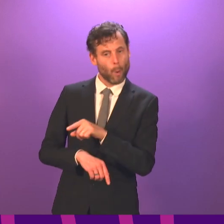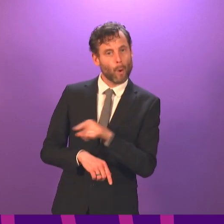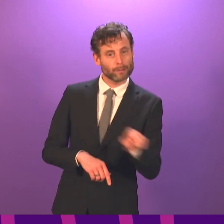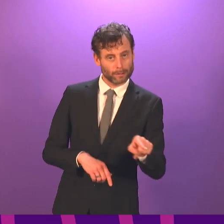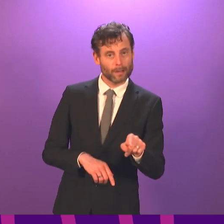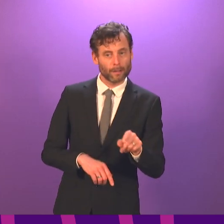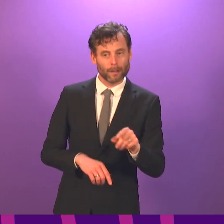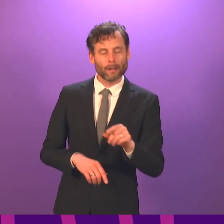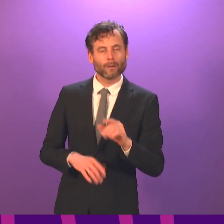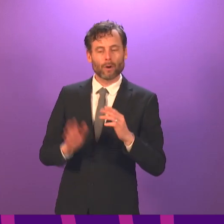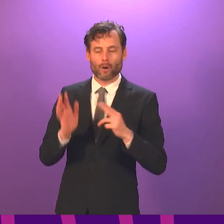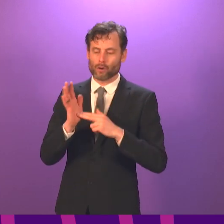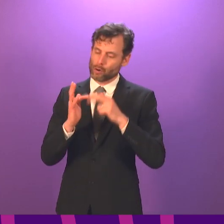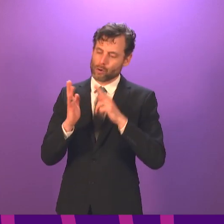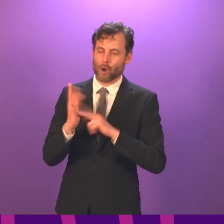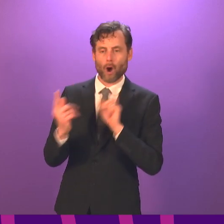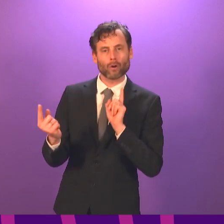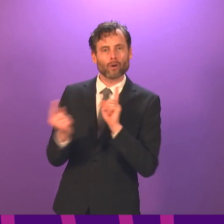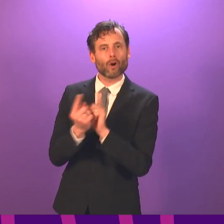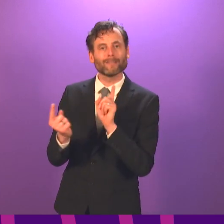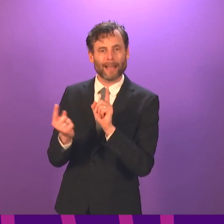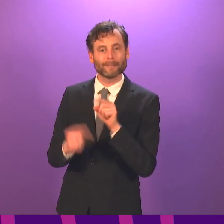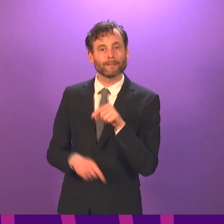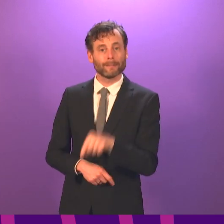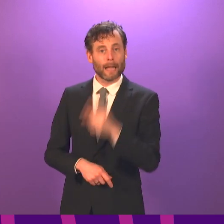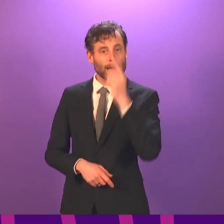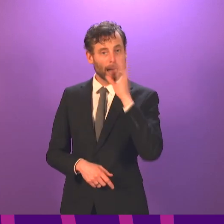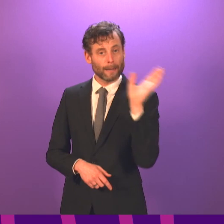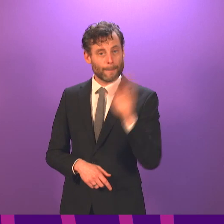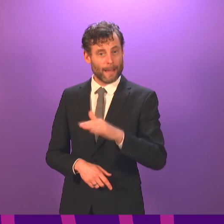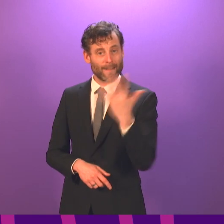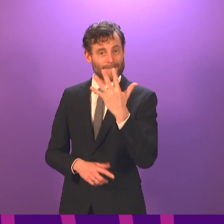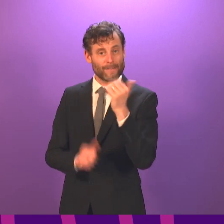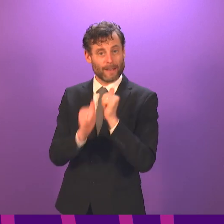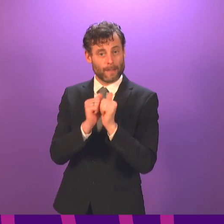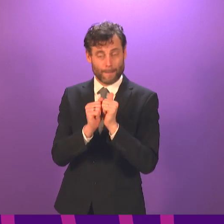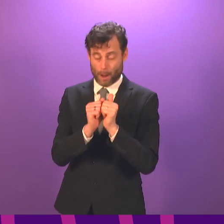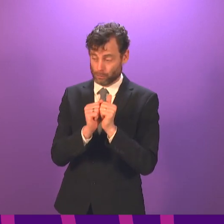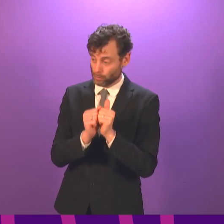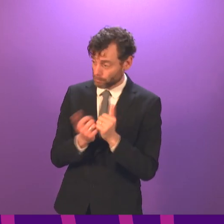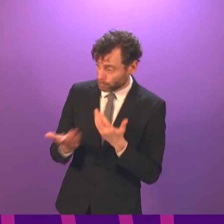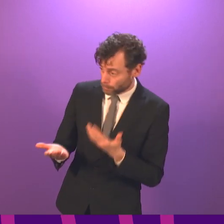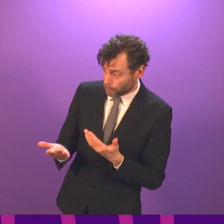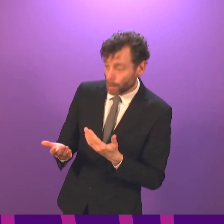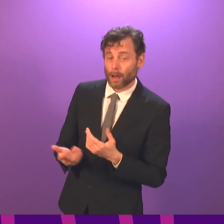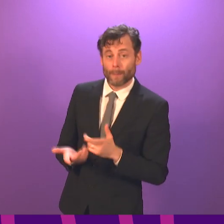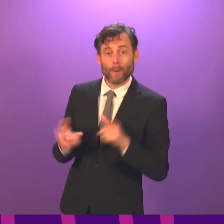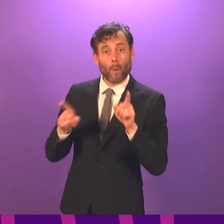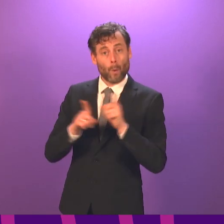Will the First Minister confirm that schools will be able to open all their sports and